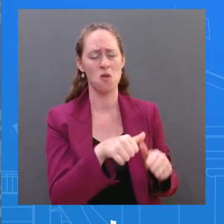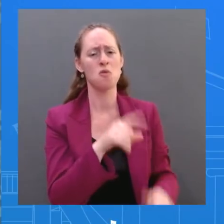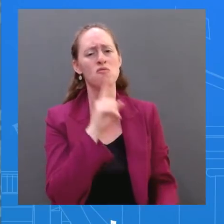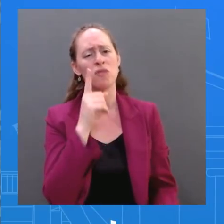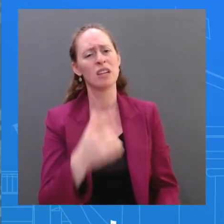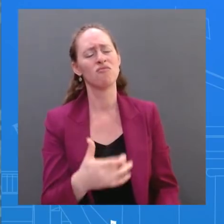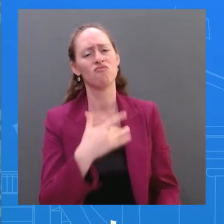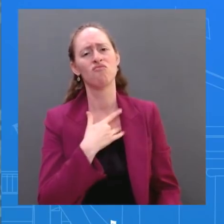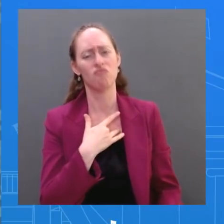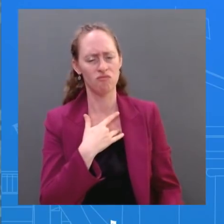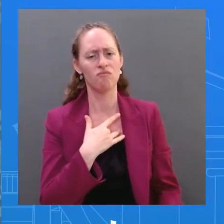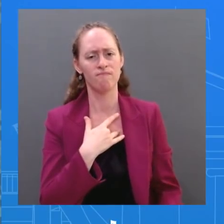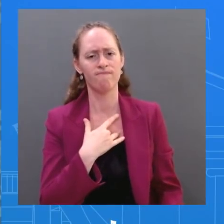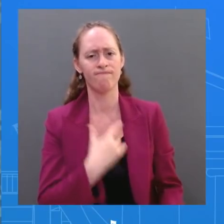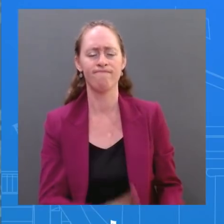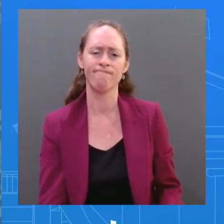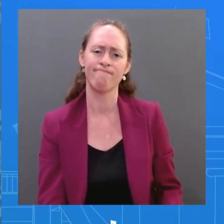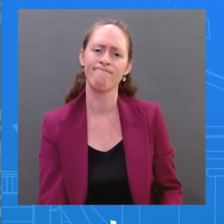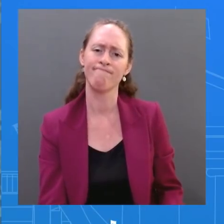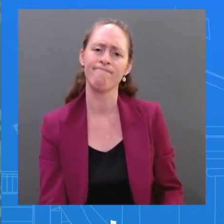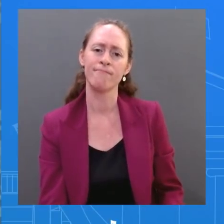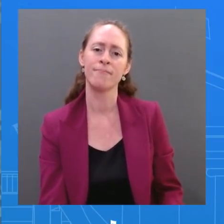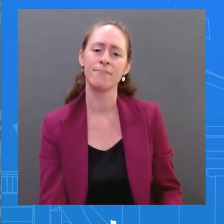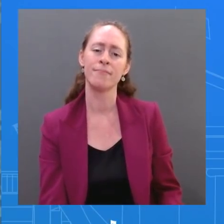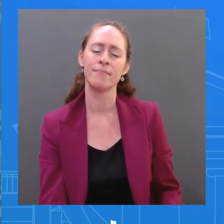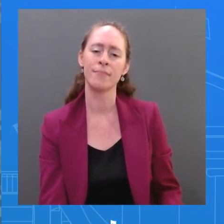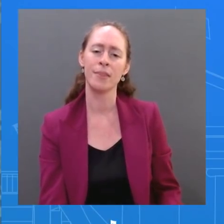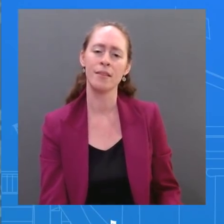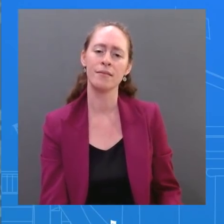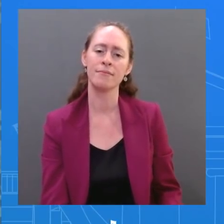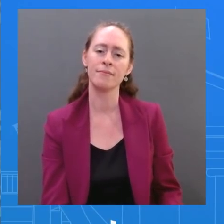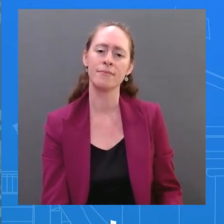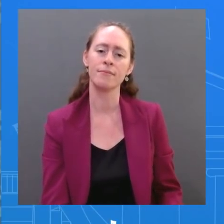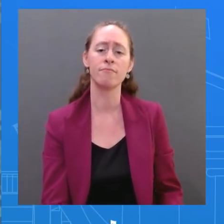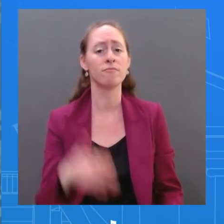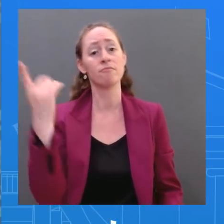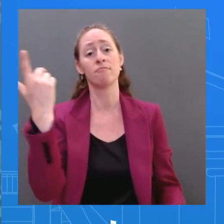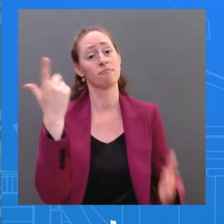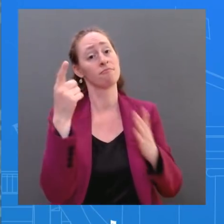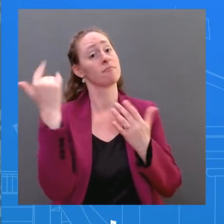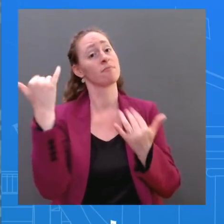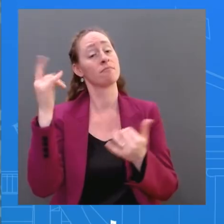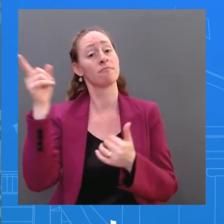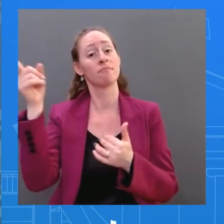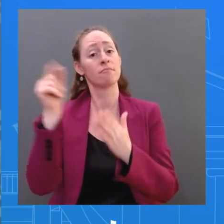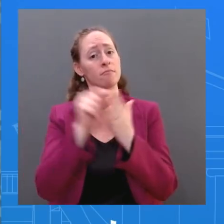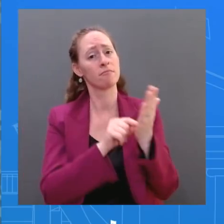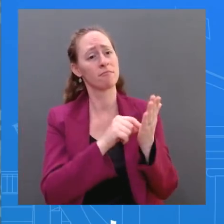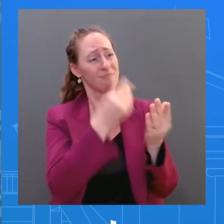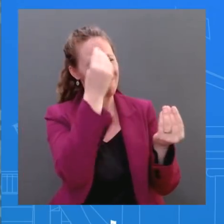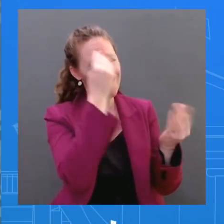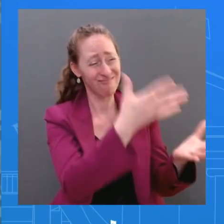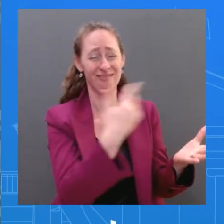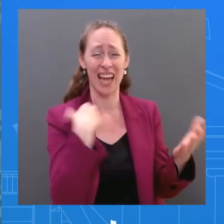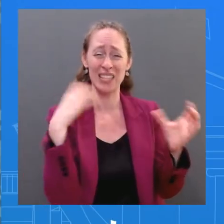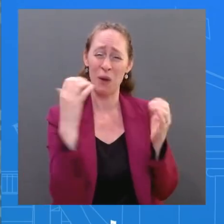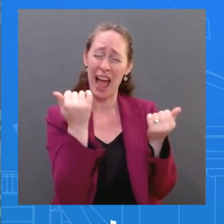and to reassure her that we are doing -- that he is doing everything that he can to bring her home. You know, in her letter,